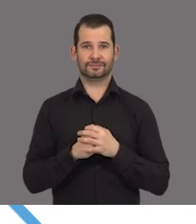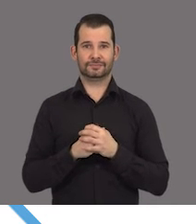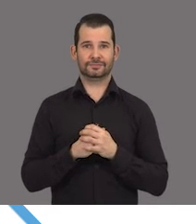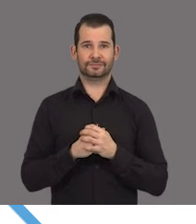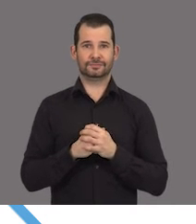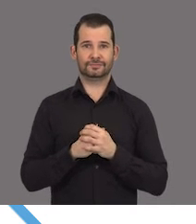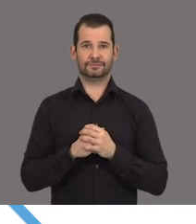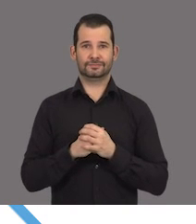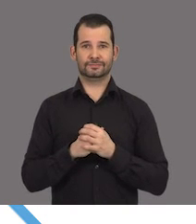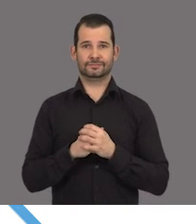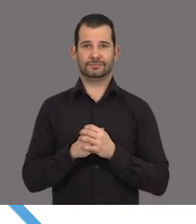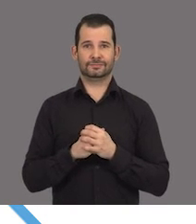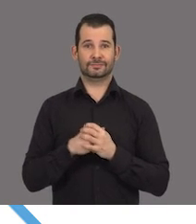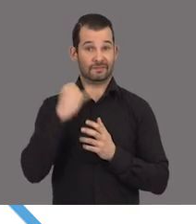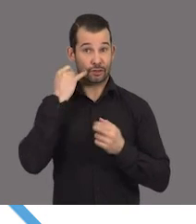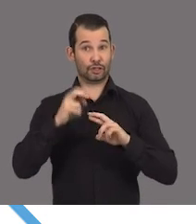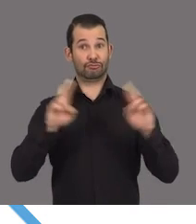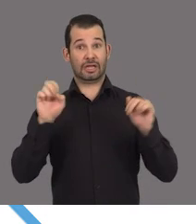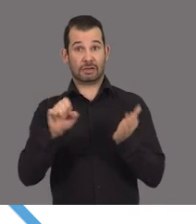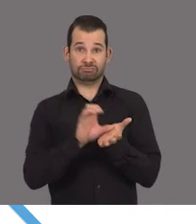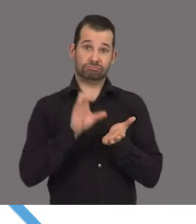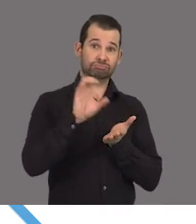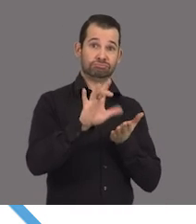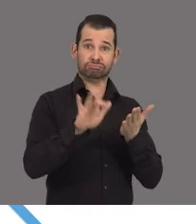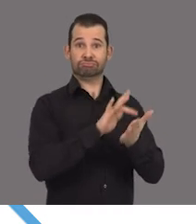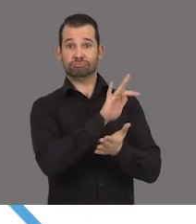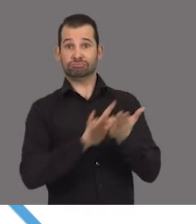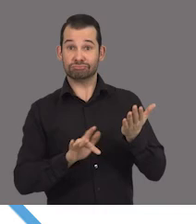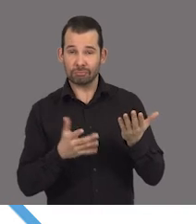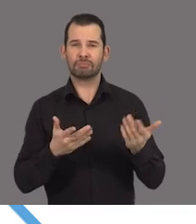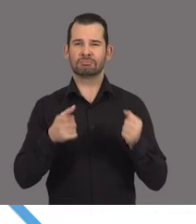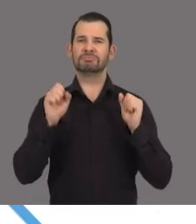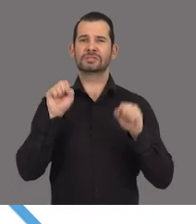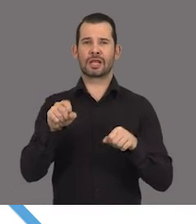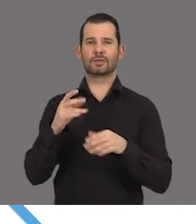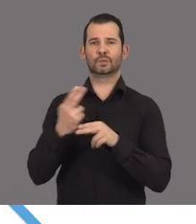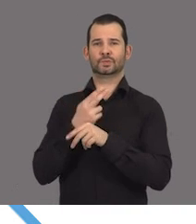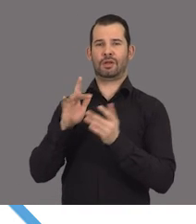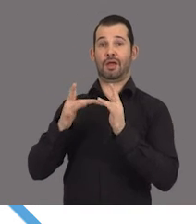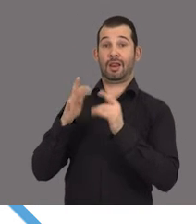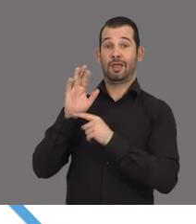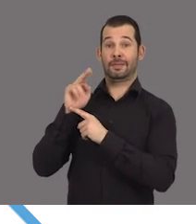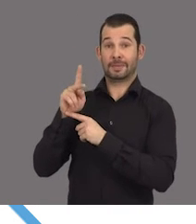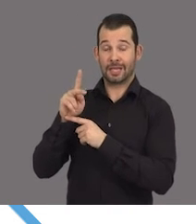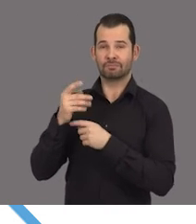If you’re ready to make a payment in full, you can use online banking, or the